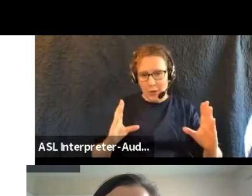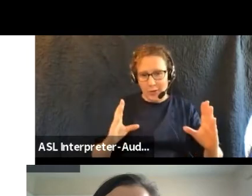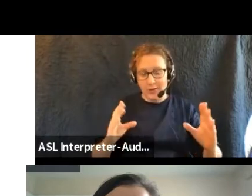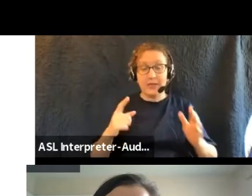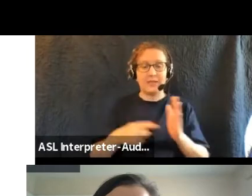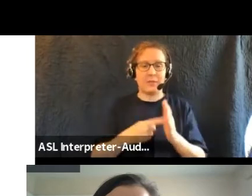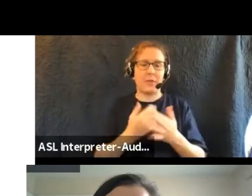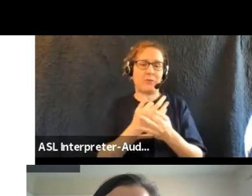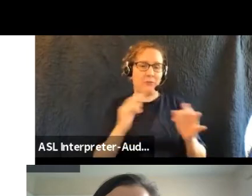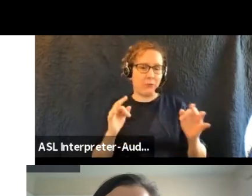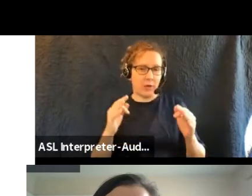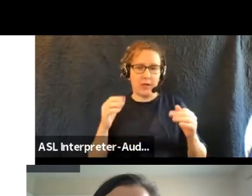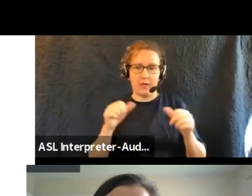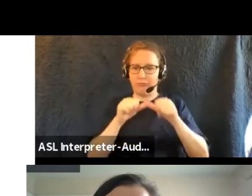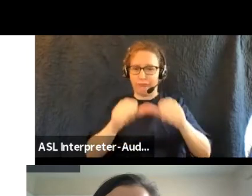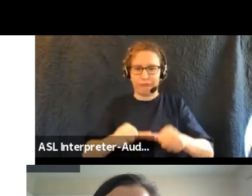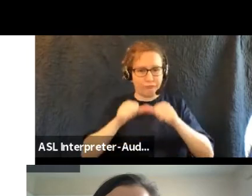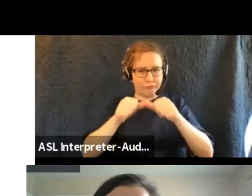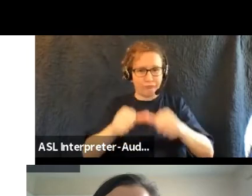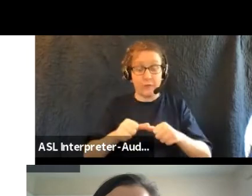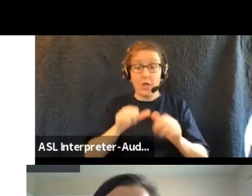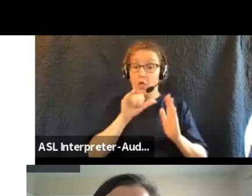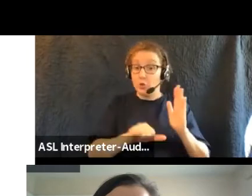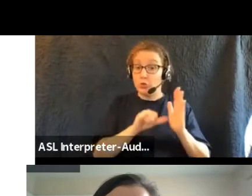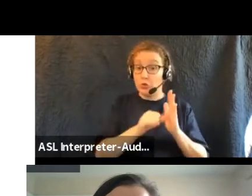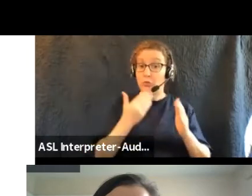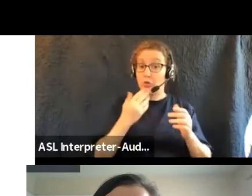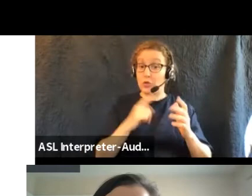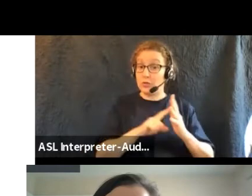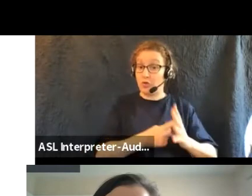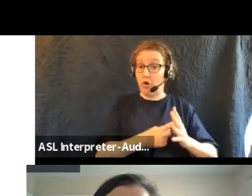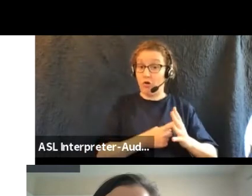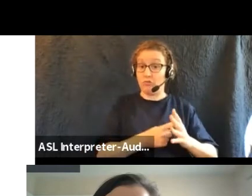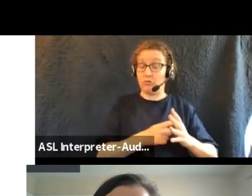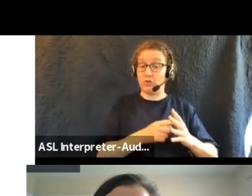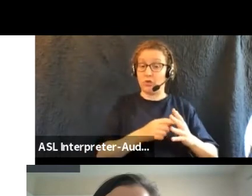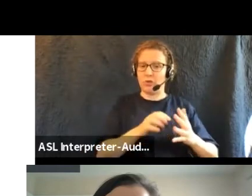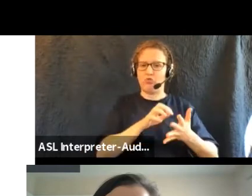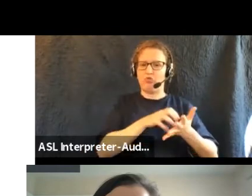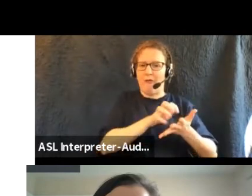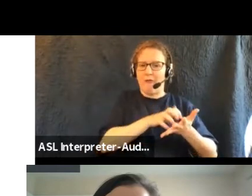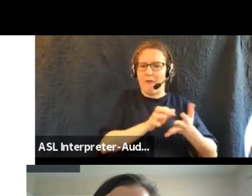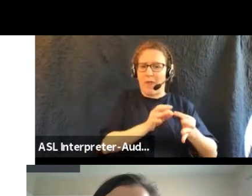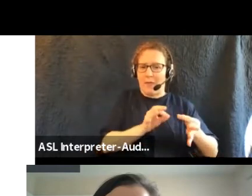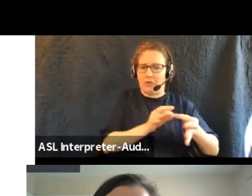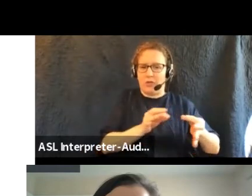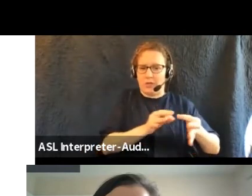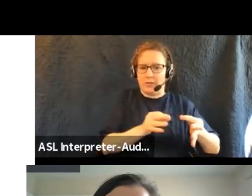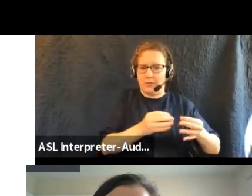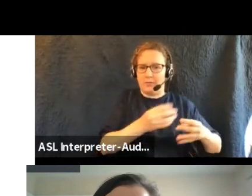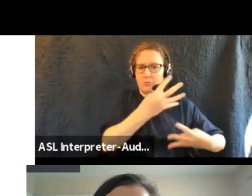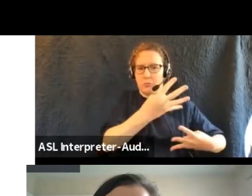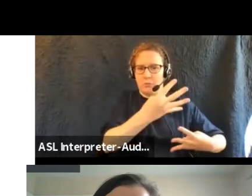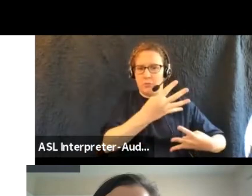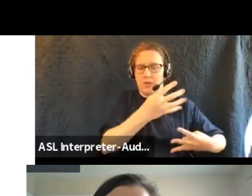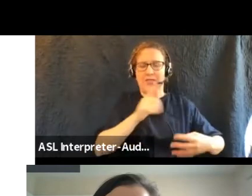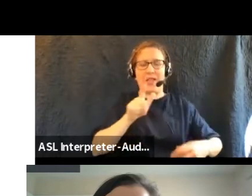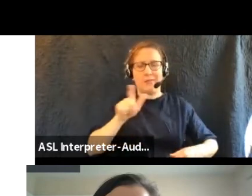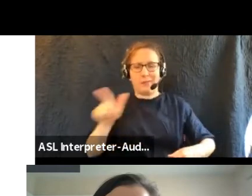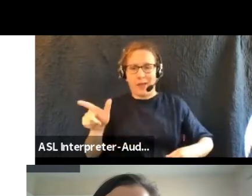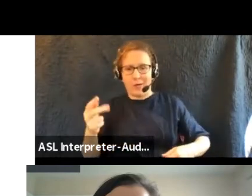of what people are looking for as a starting point to caption things, meaning that there's